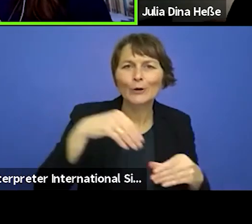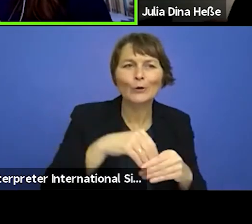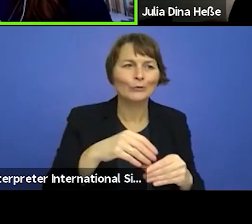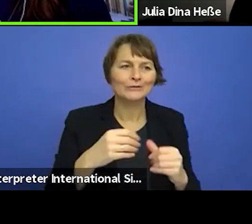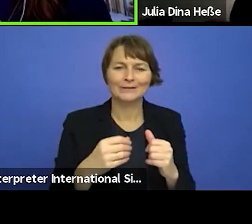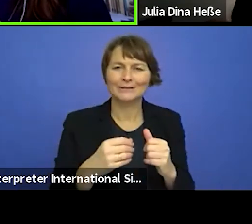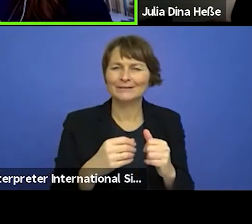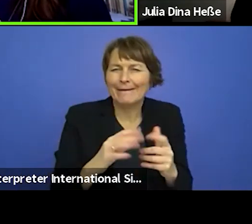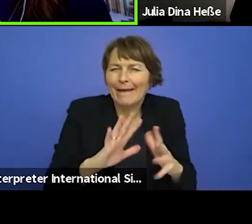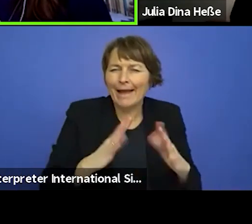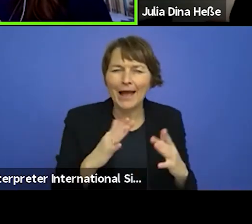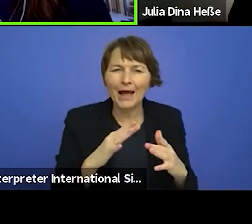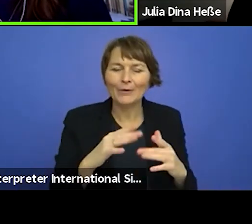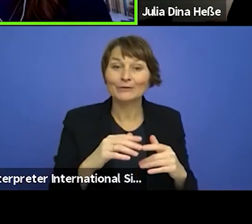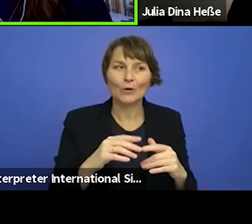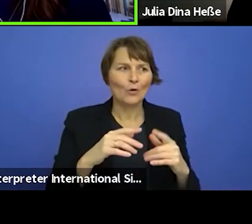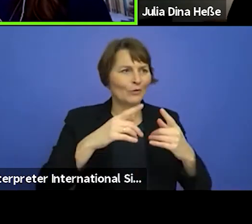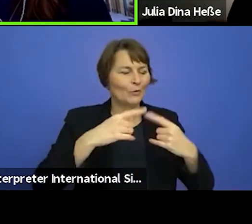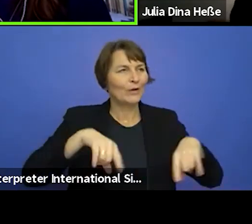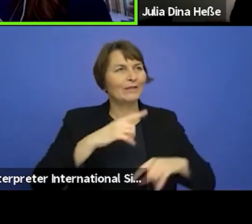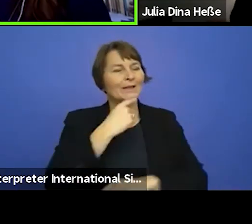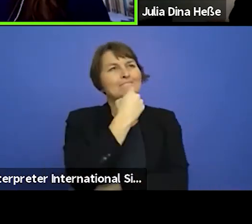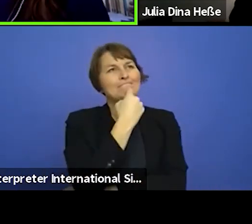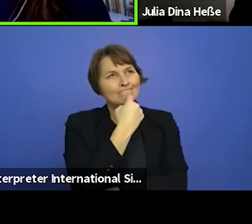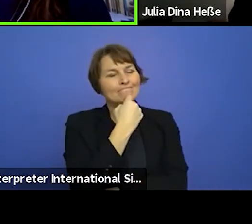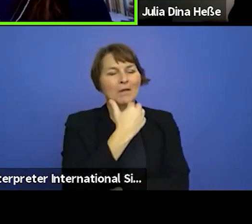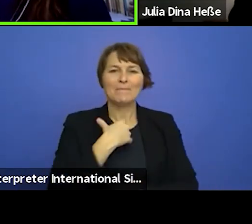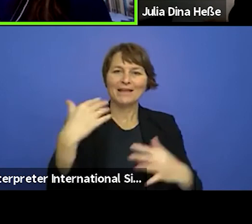So what would inspire us to do that and what would and what is preventing us from doing it.